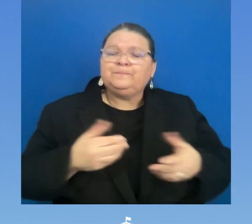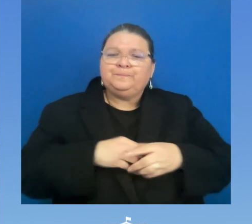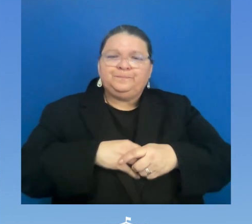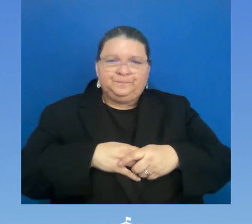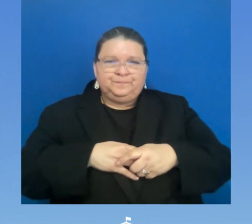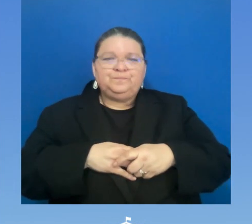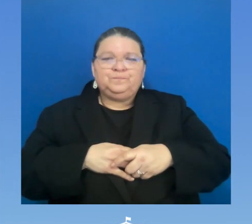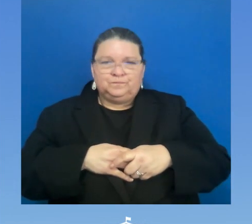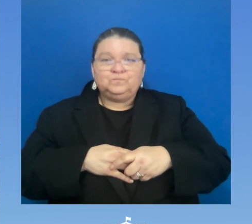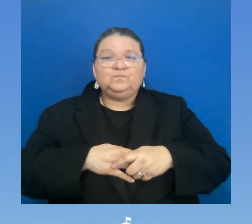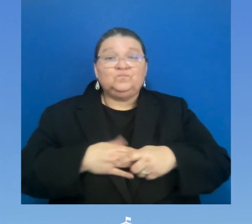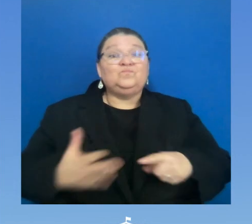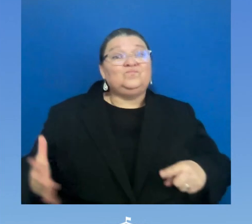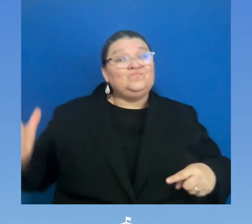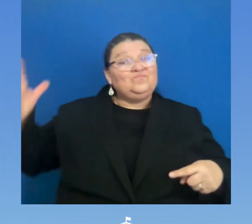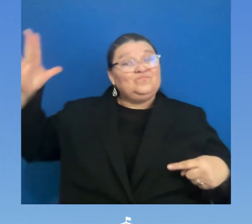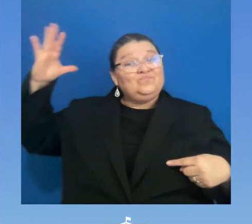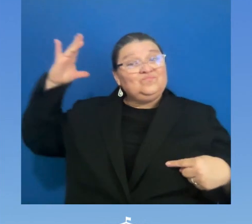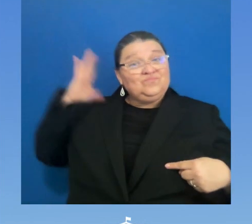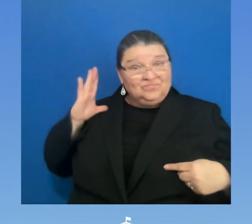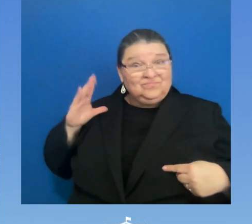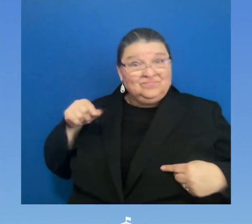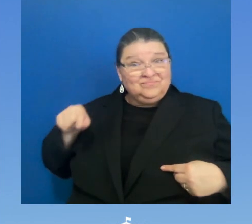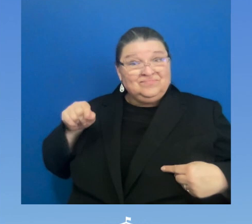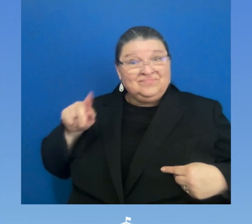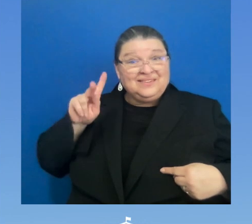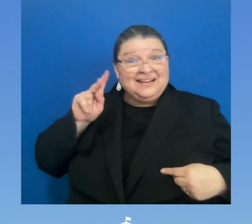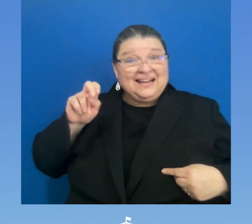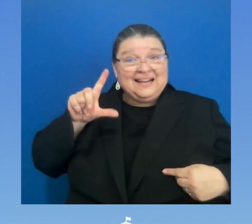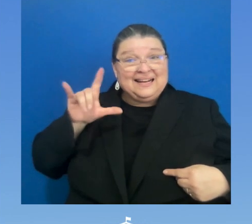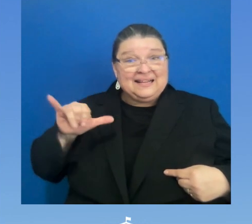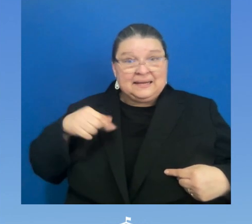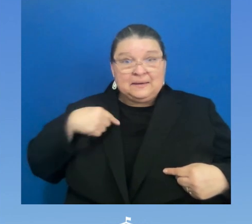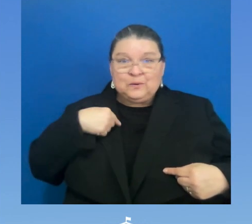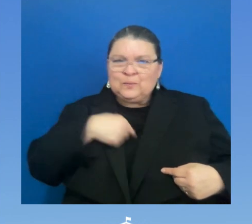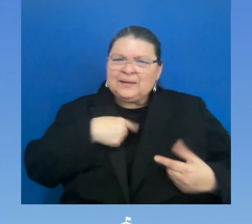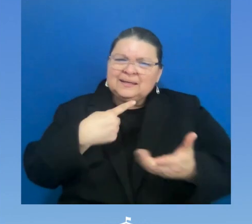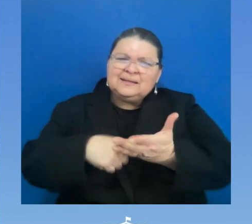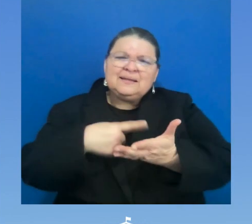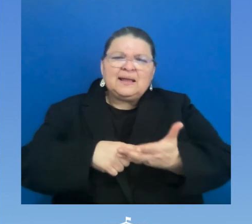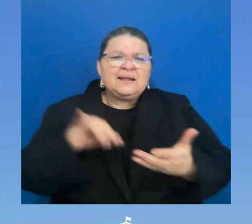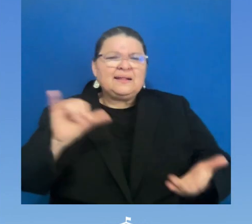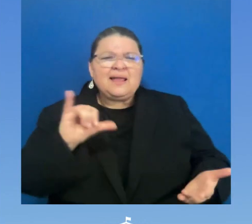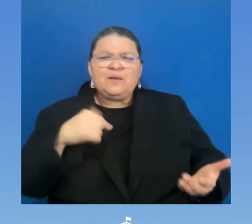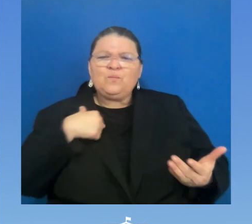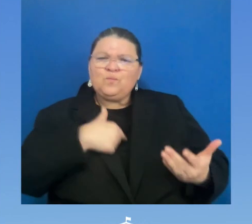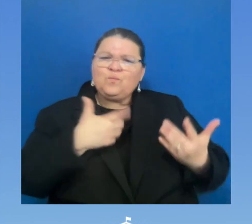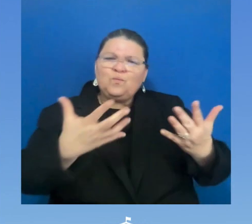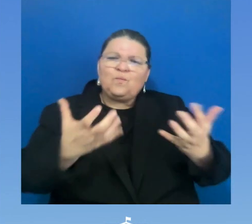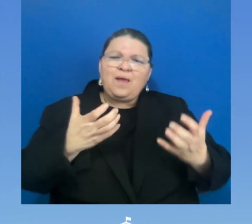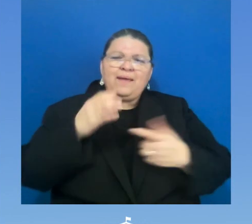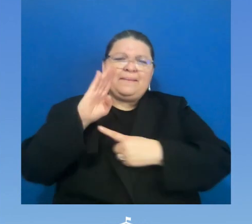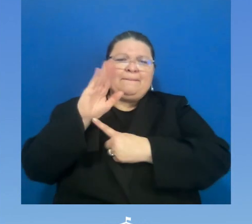you know, we were fighting for bagels, you know, after training and having, you know -- "Everyone put in five bucks, so you can…" Ms. Cone: In between two training sessions. Ms. Foudy: Yeah.